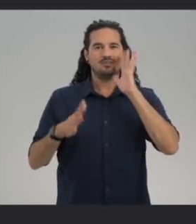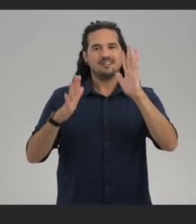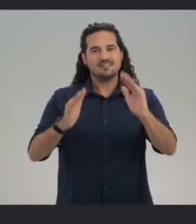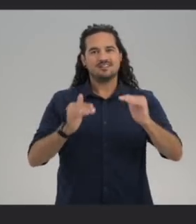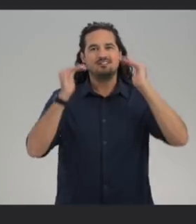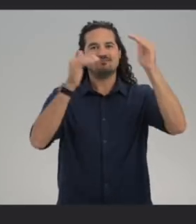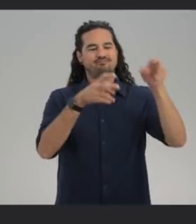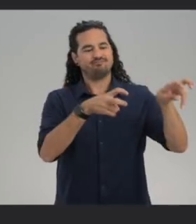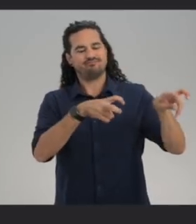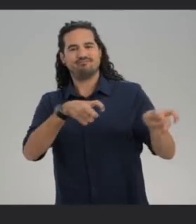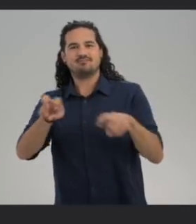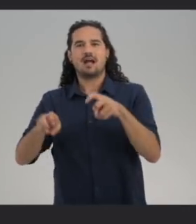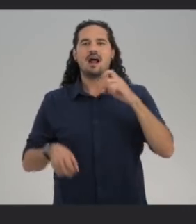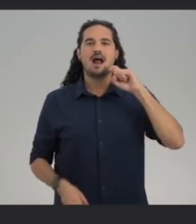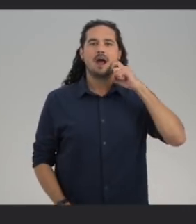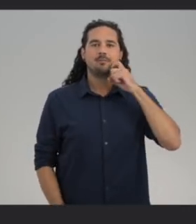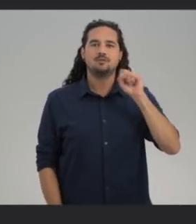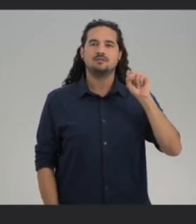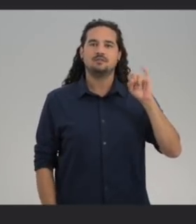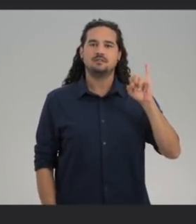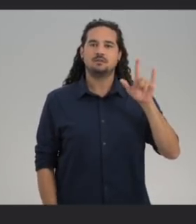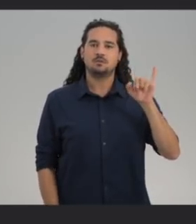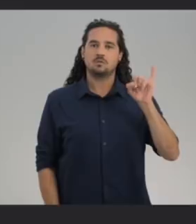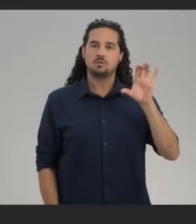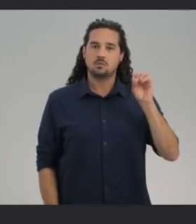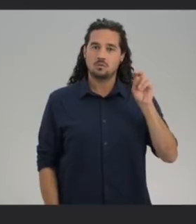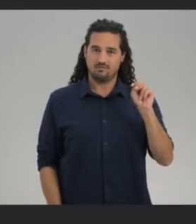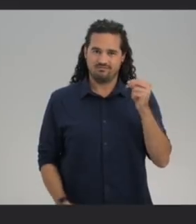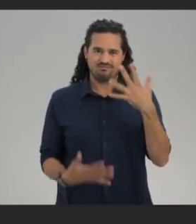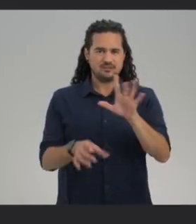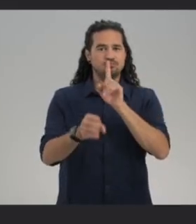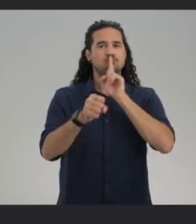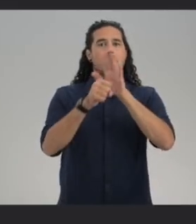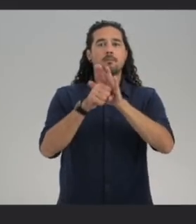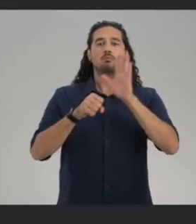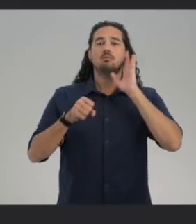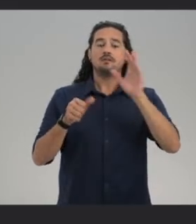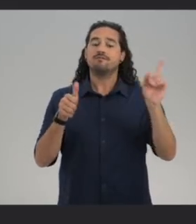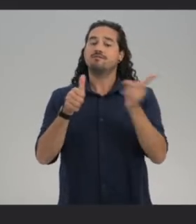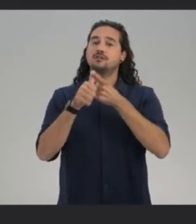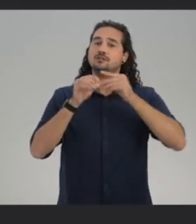by transitioning to Apple Silicon. And we promised that the first Mac with Apple Silicon